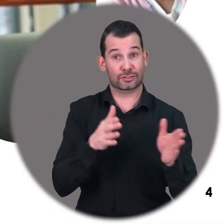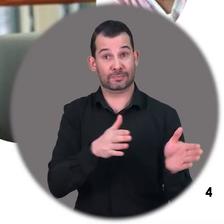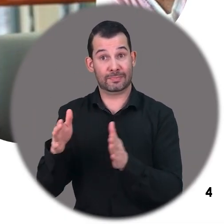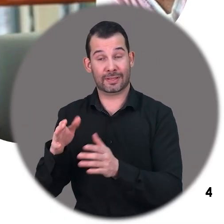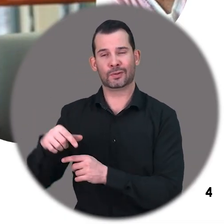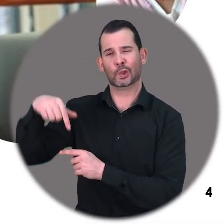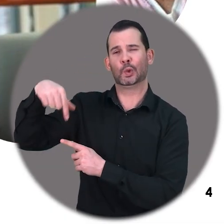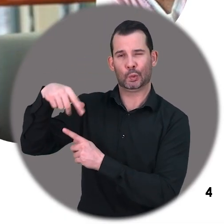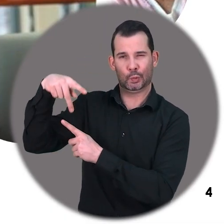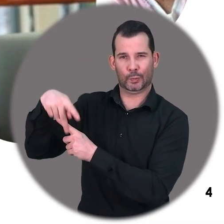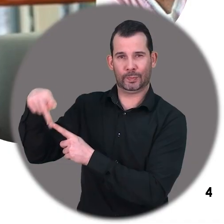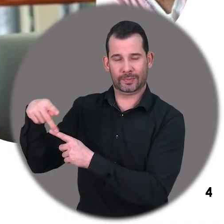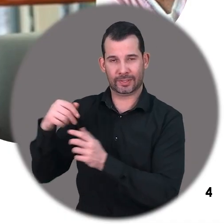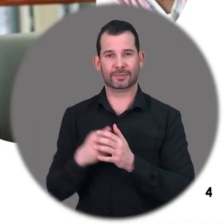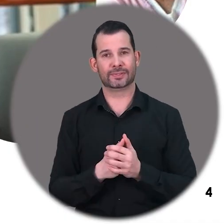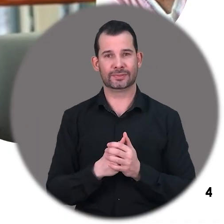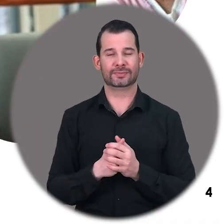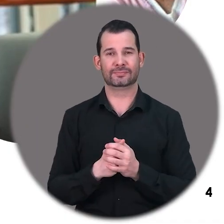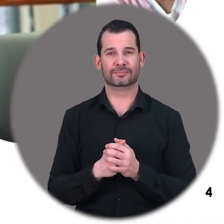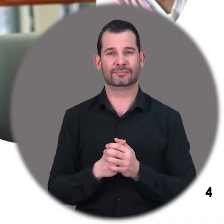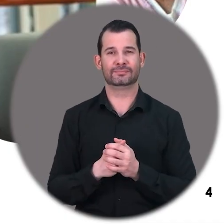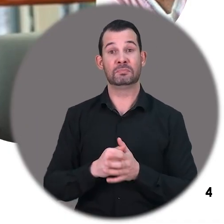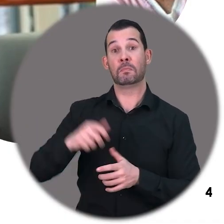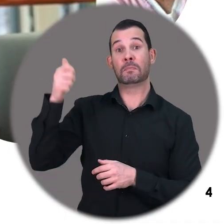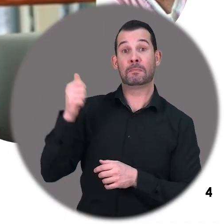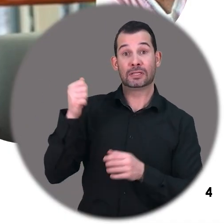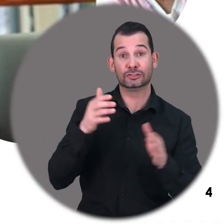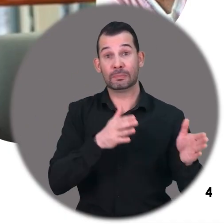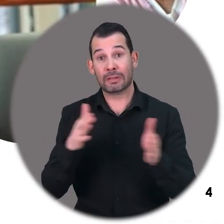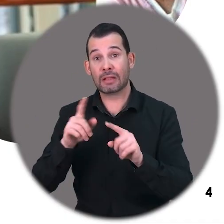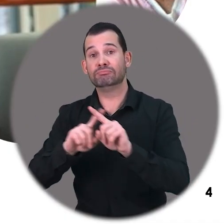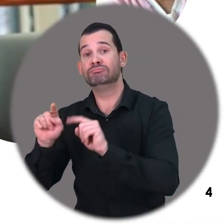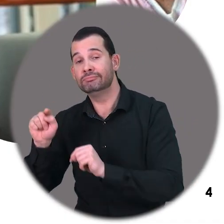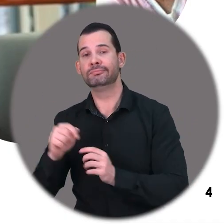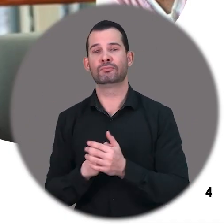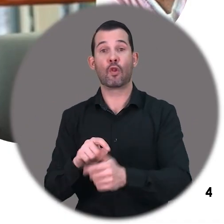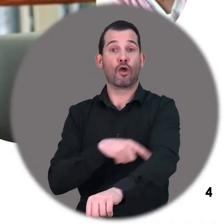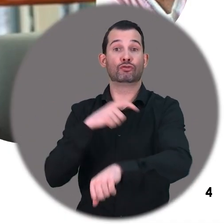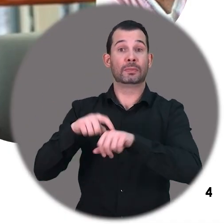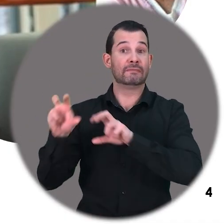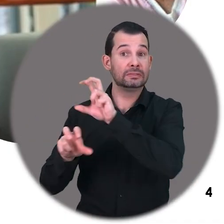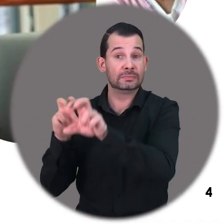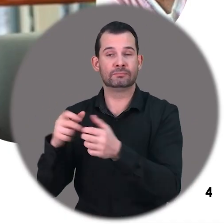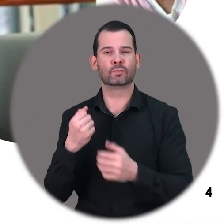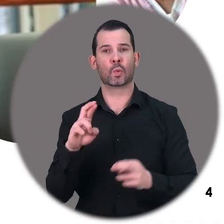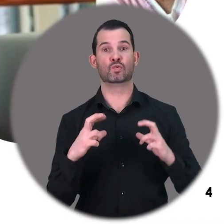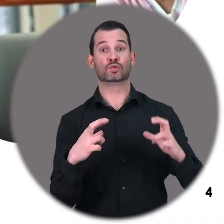the Quebec Pension Plan, or QPP; a pension plan, long-term investment,